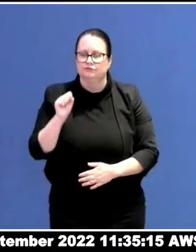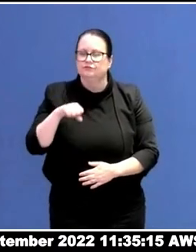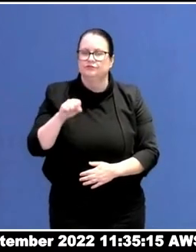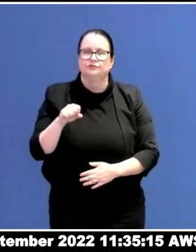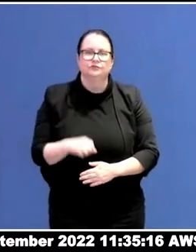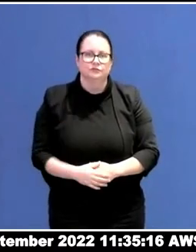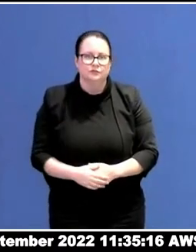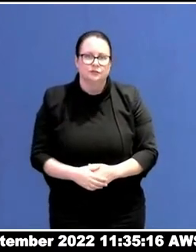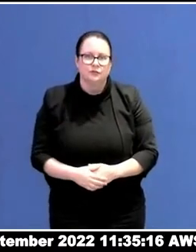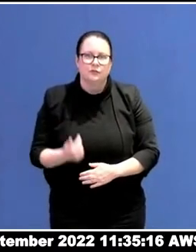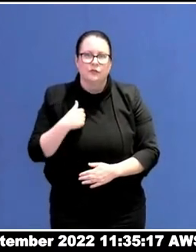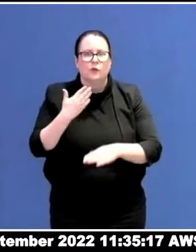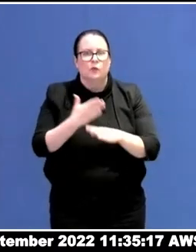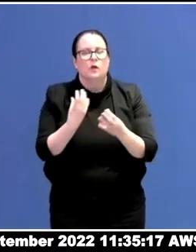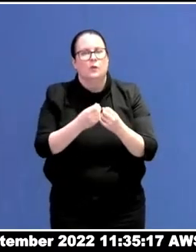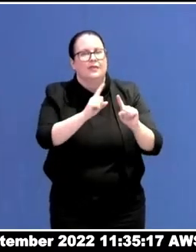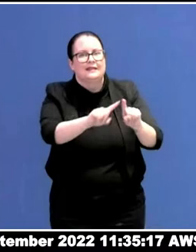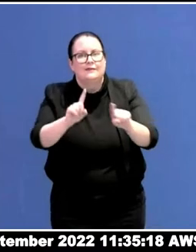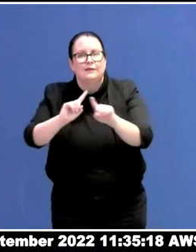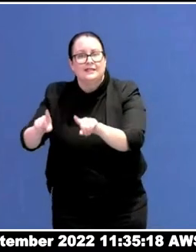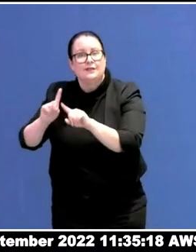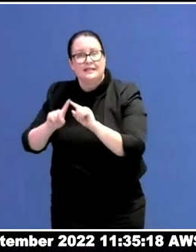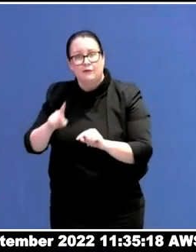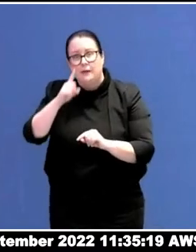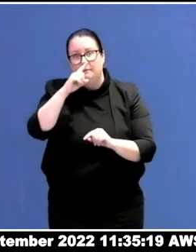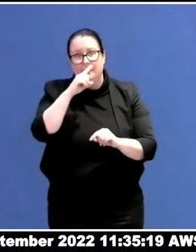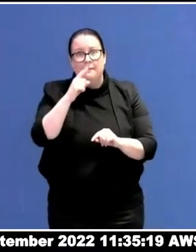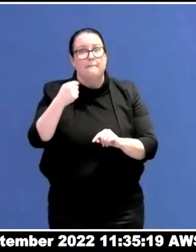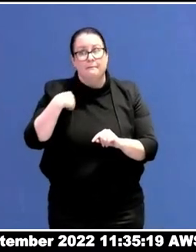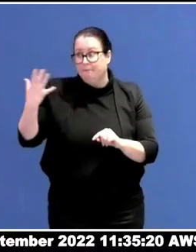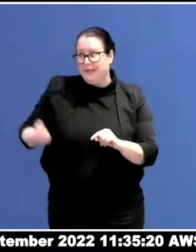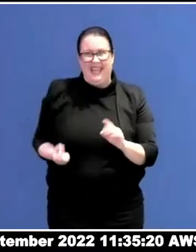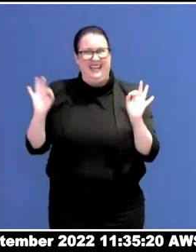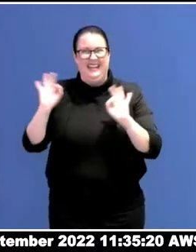We work with so many people and we do work unfunded, so you have to show empathy and you